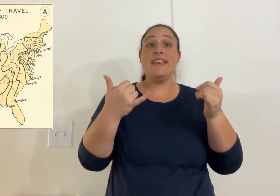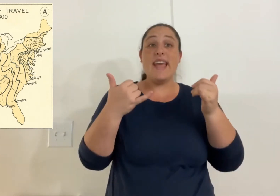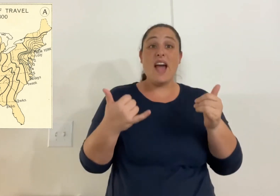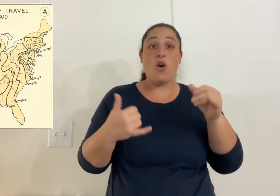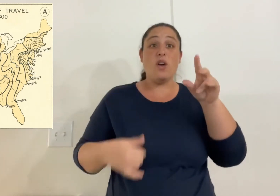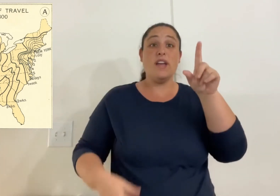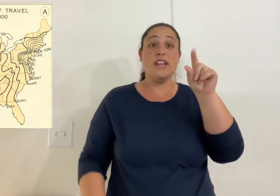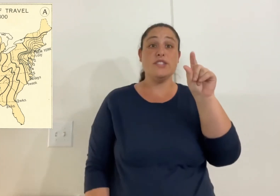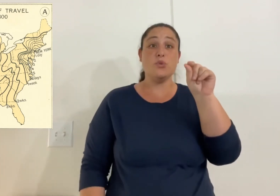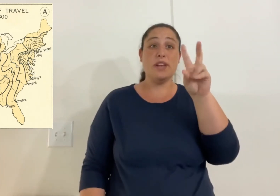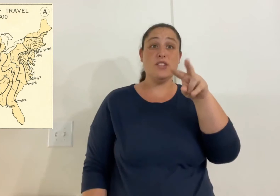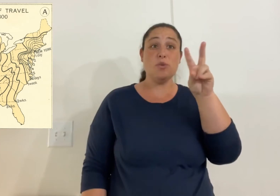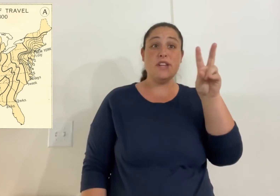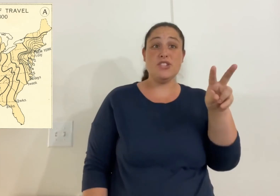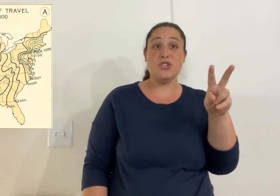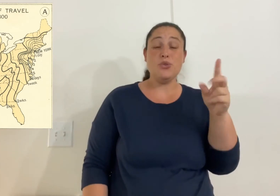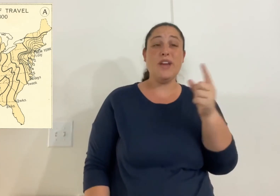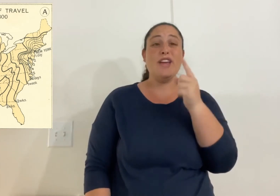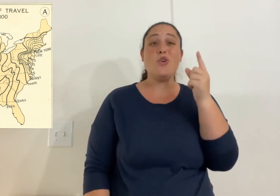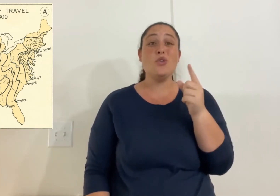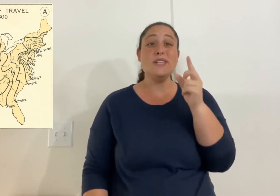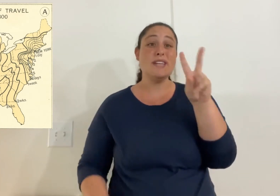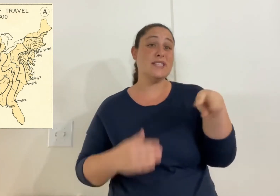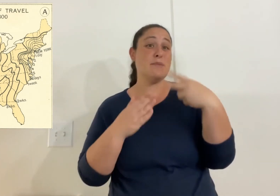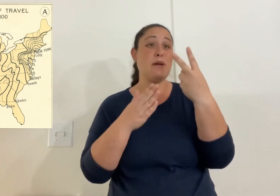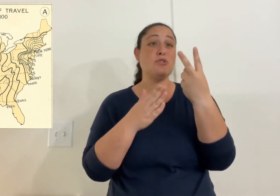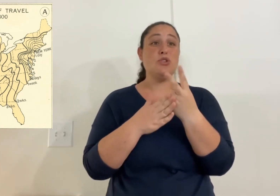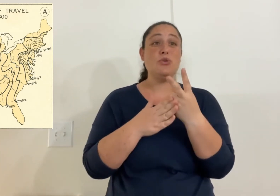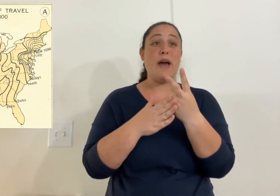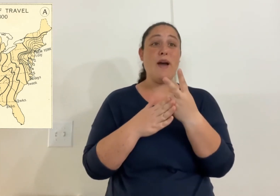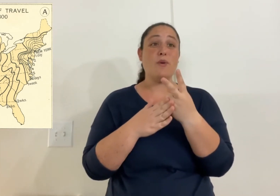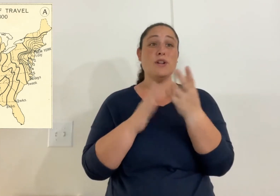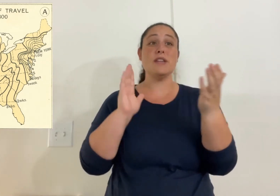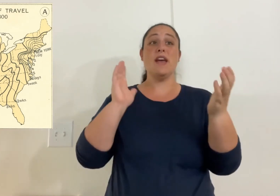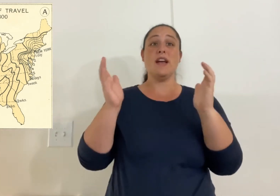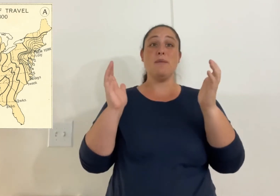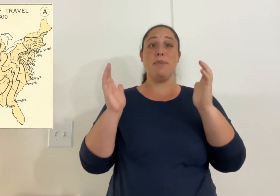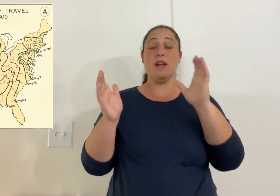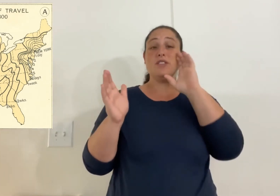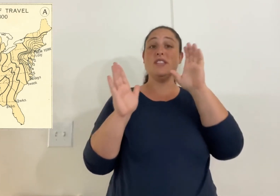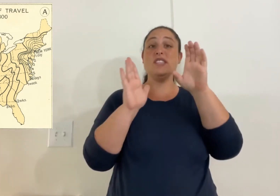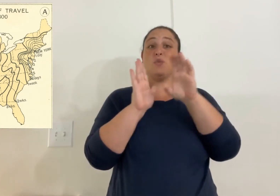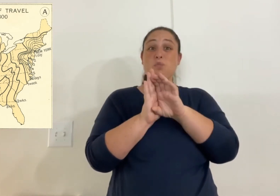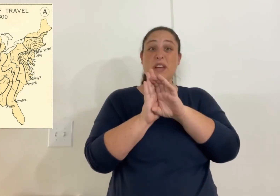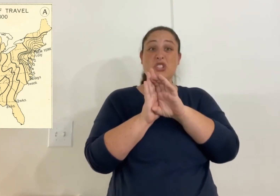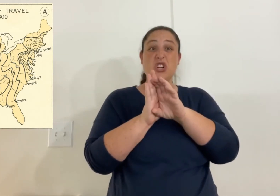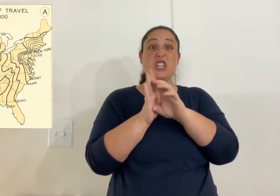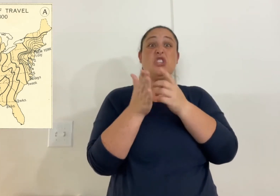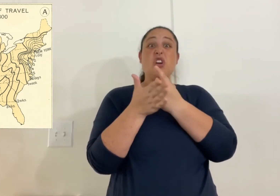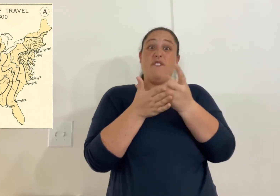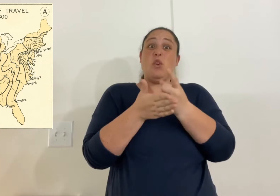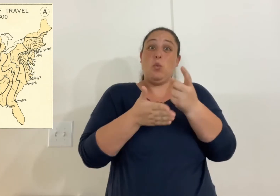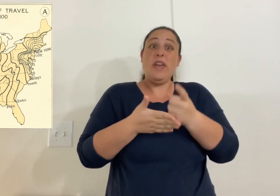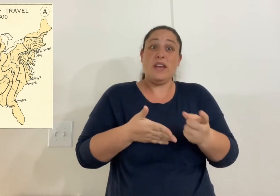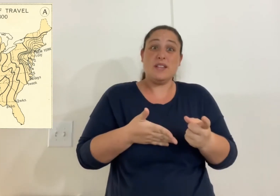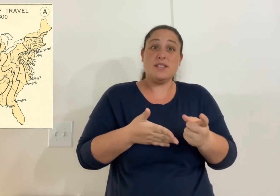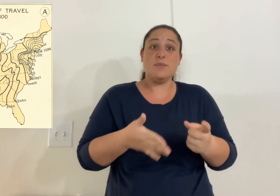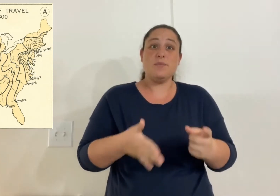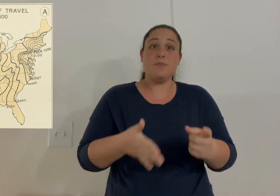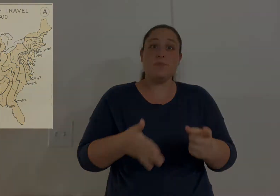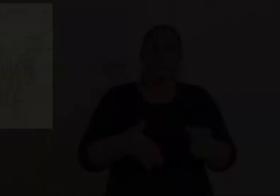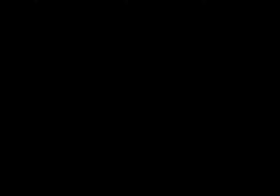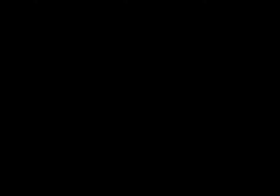Now in 2022, It only takes two hours compared to this picture it took weeks.